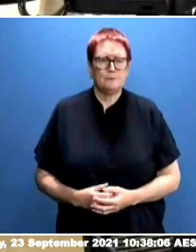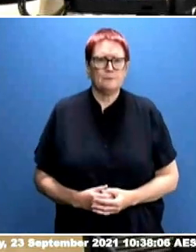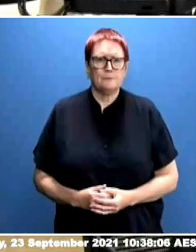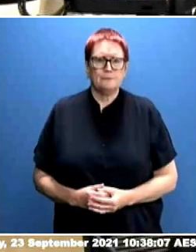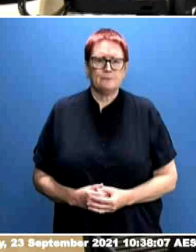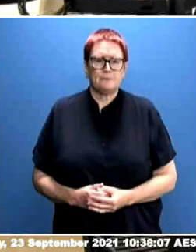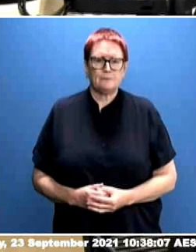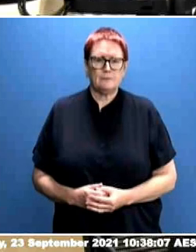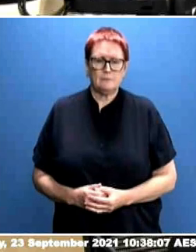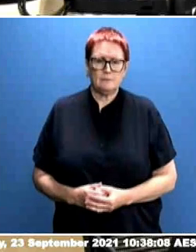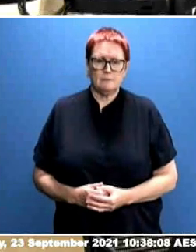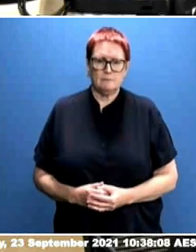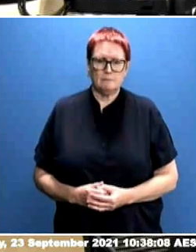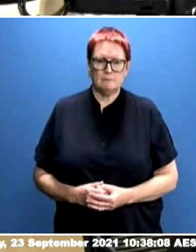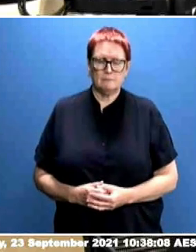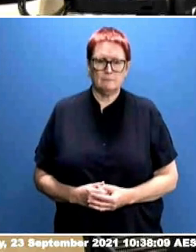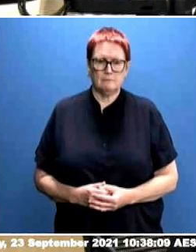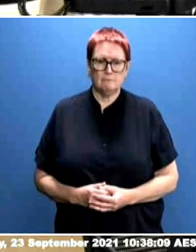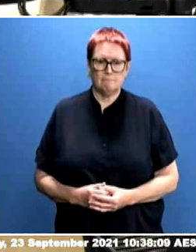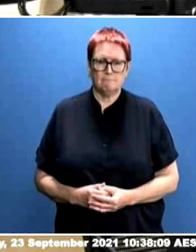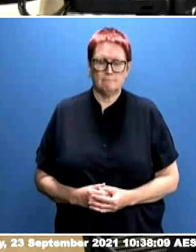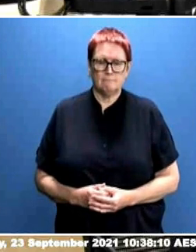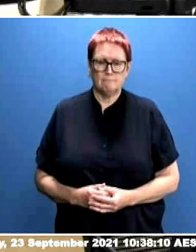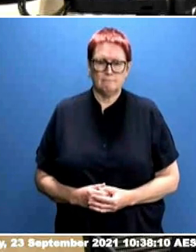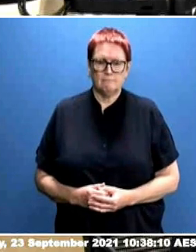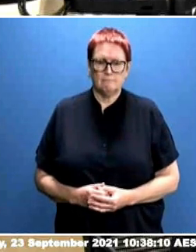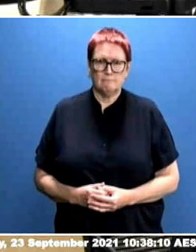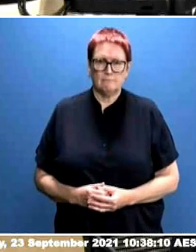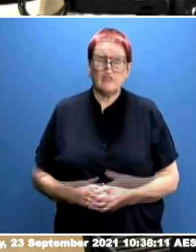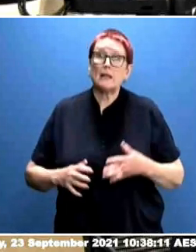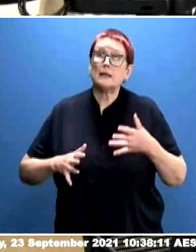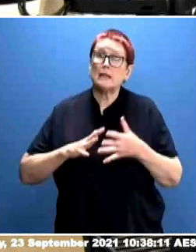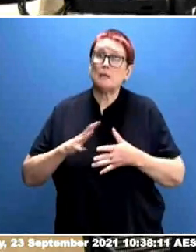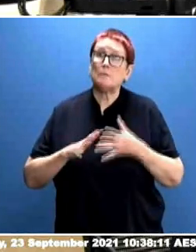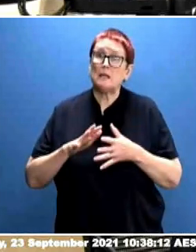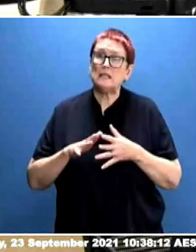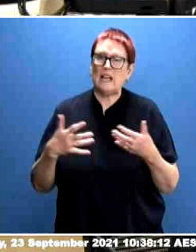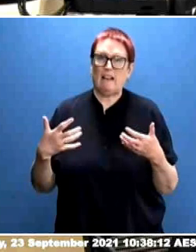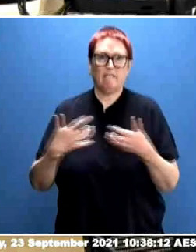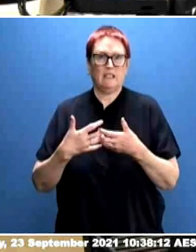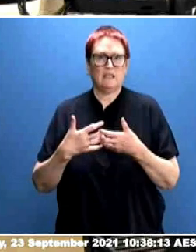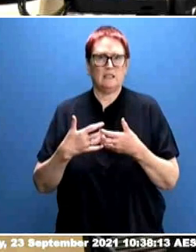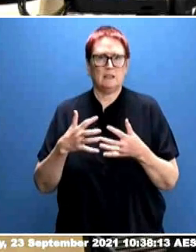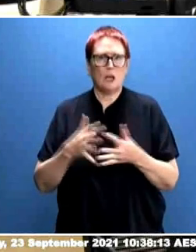particularly at what's happening at Kath French, is that where it fits into the wellbeing outcomes,